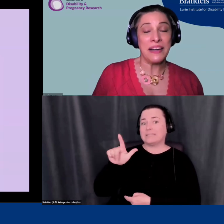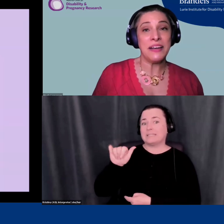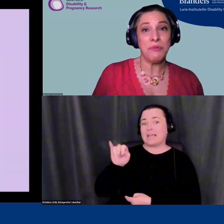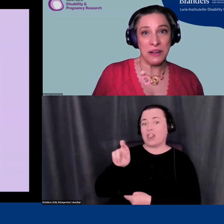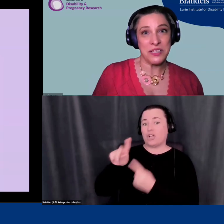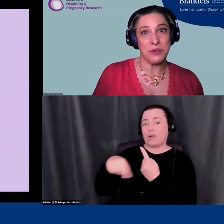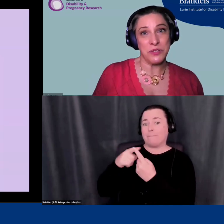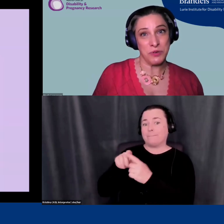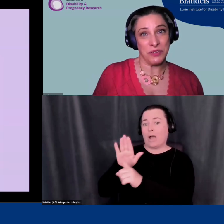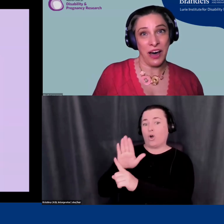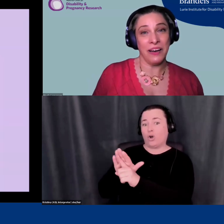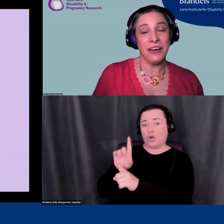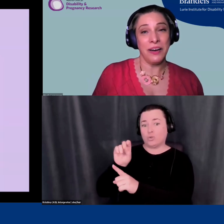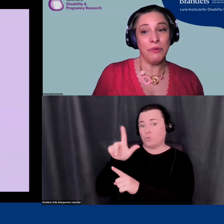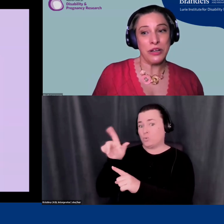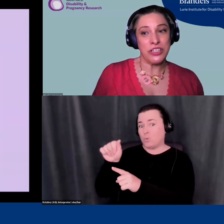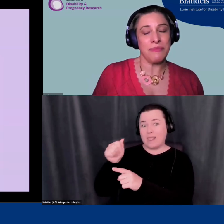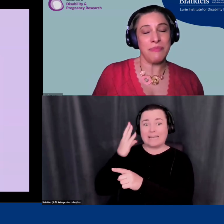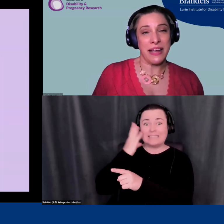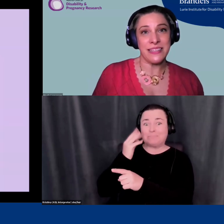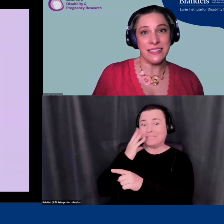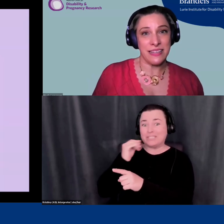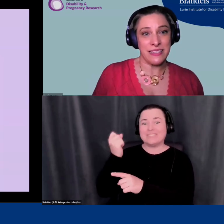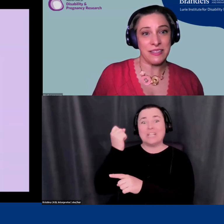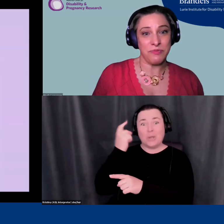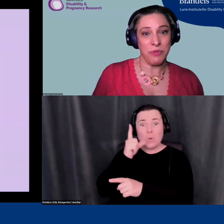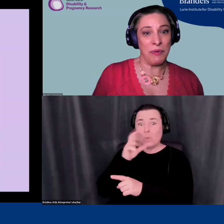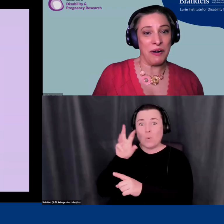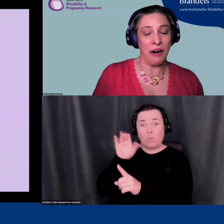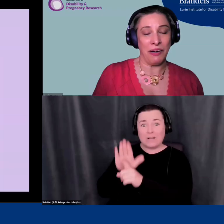Brandie was her doula, which makes this webinar